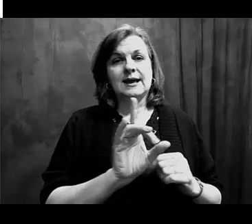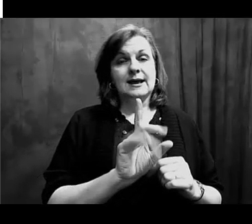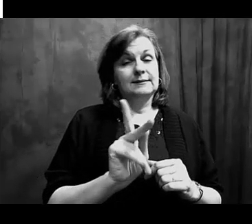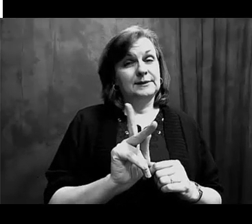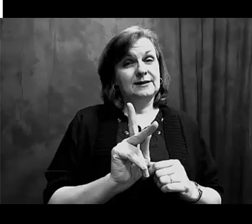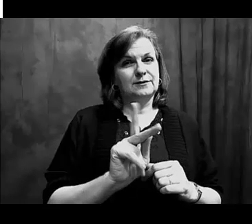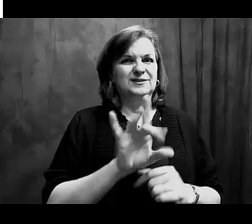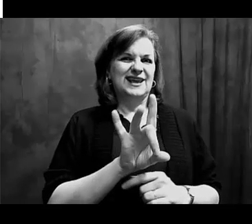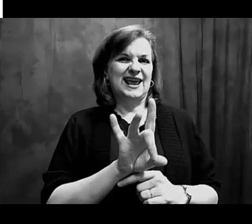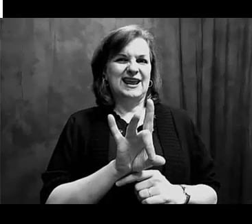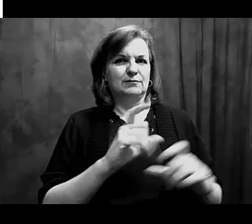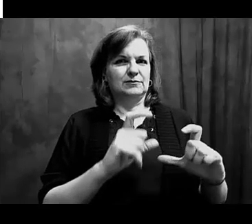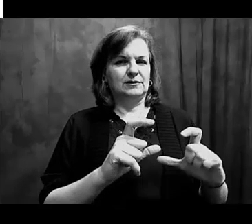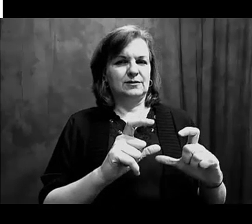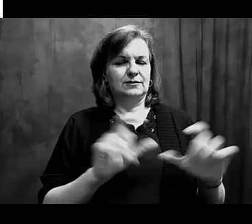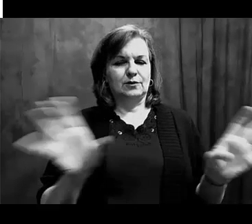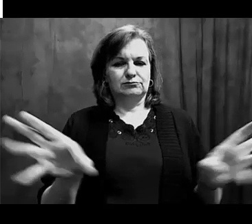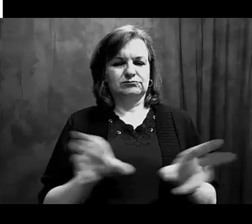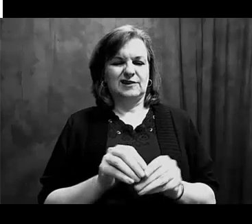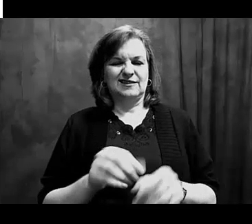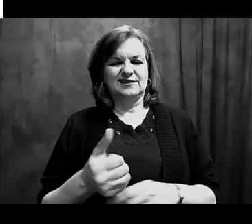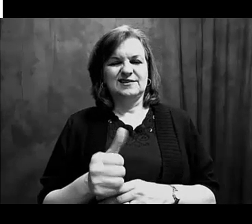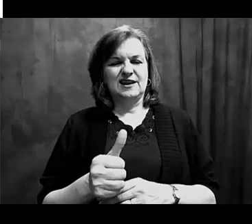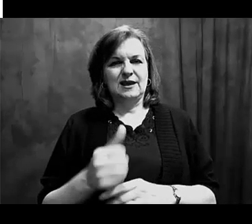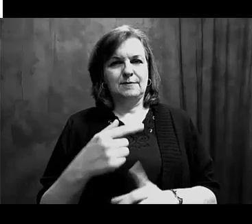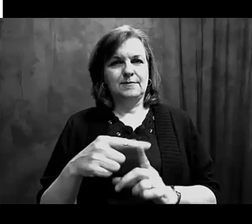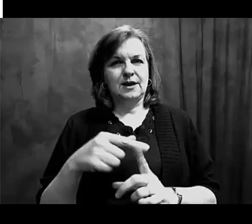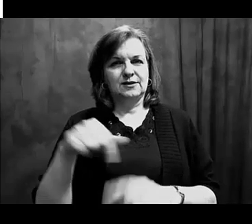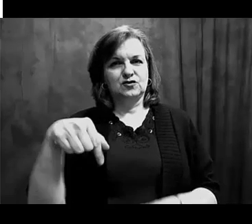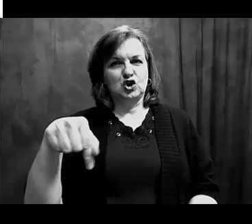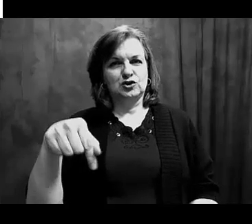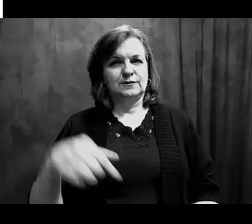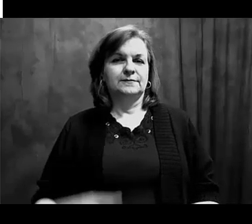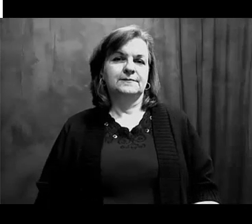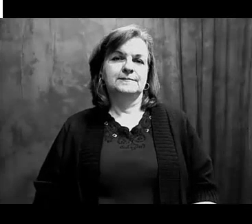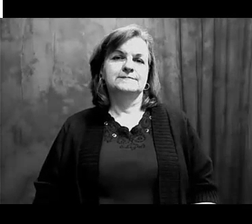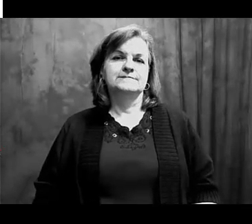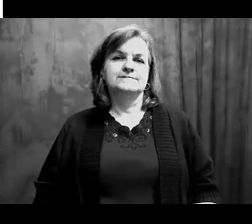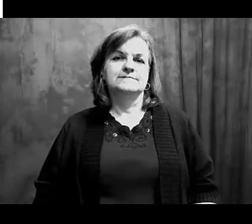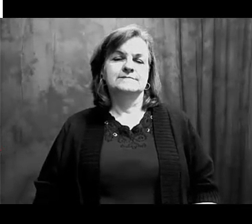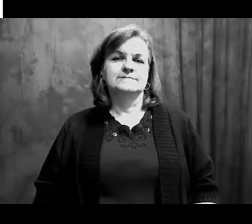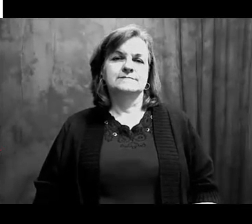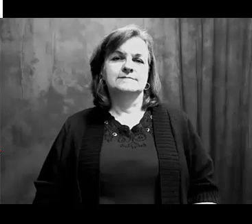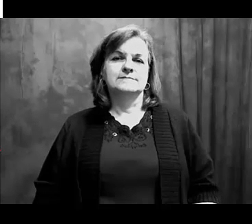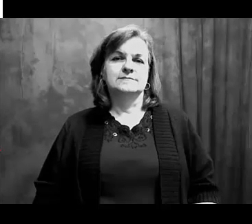8 potassium a total of 10 positive charges